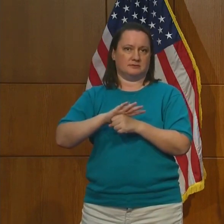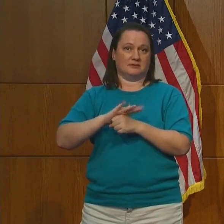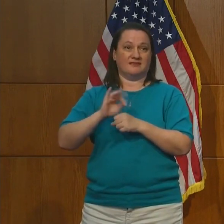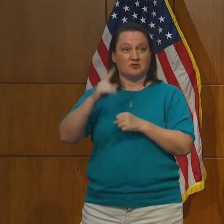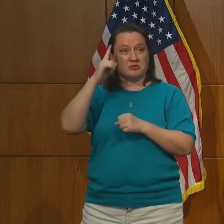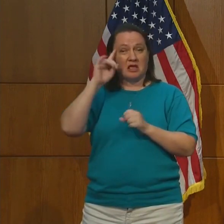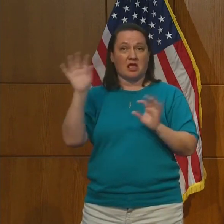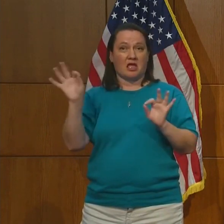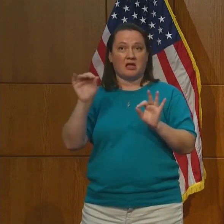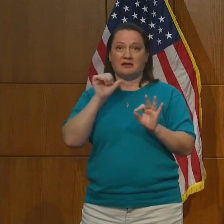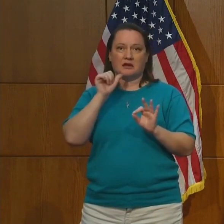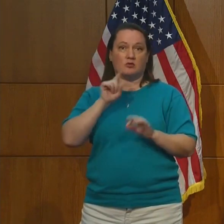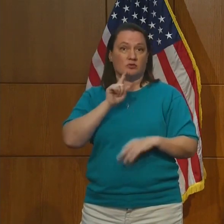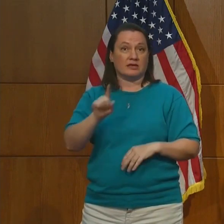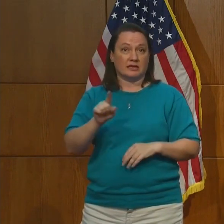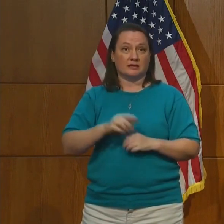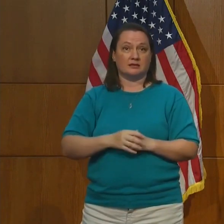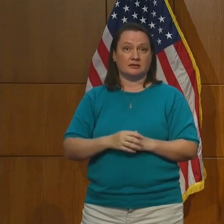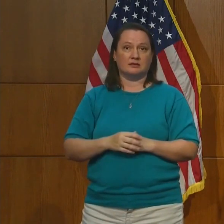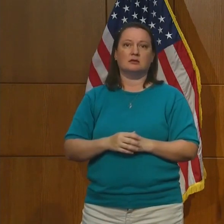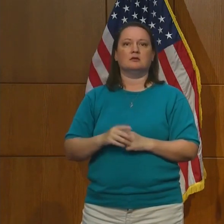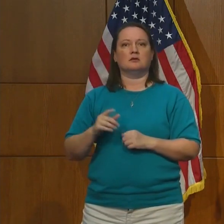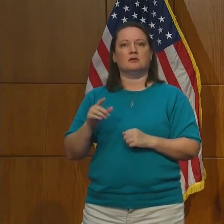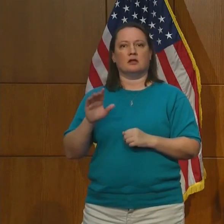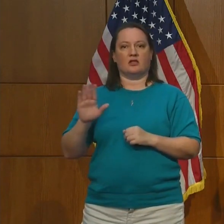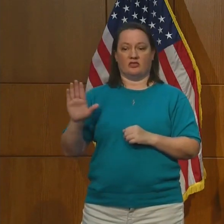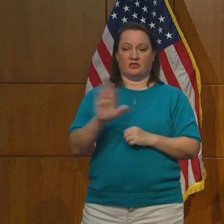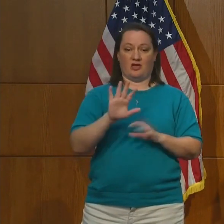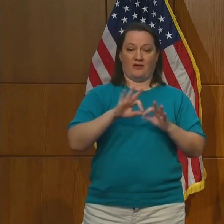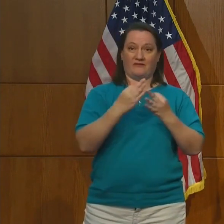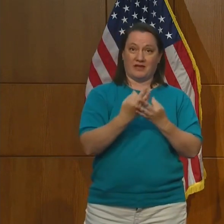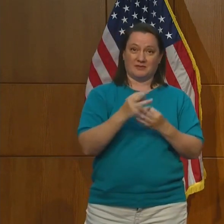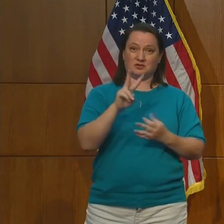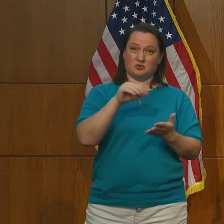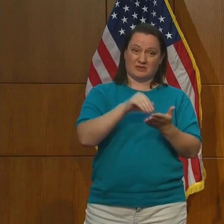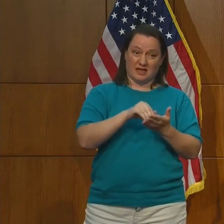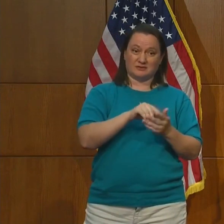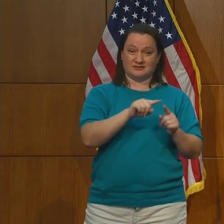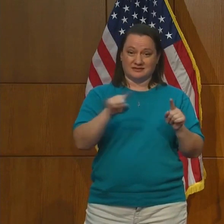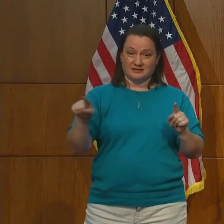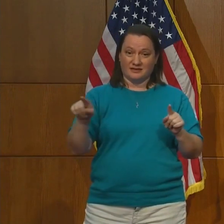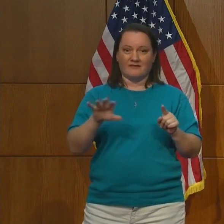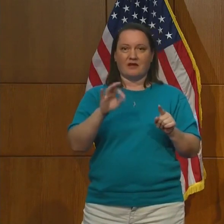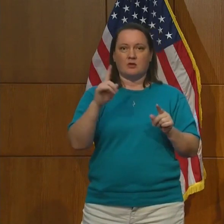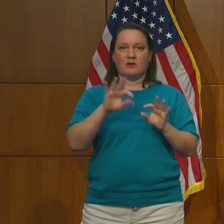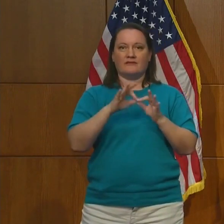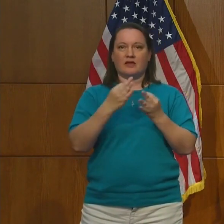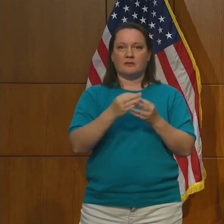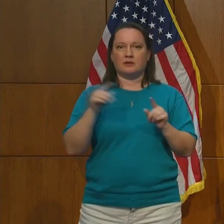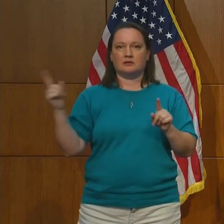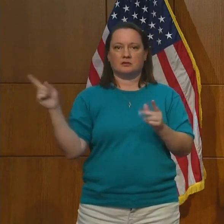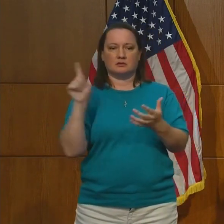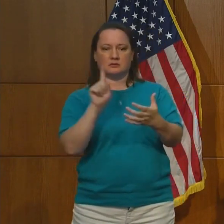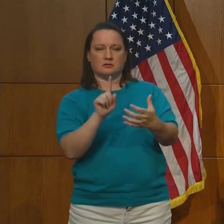BE. WE THOUSAND PLUS VERGE. TO CO NINETEEN SO IF YOU DON'T THINK THIS IS REAL. TAKE SOME